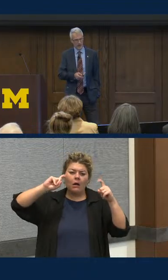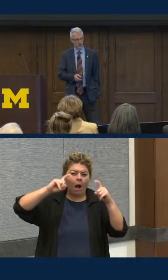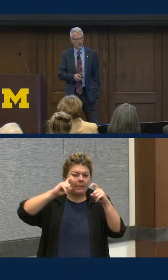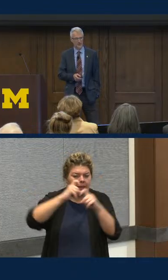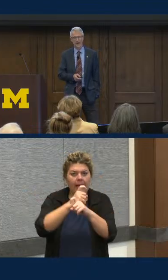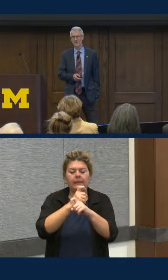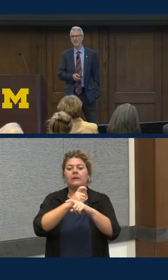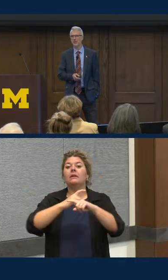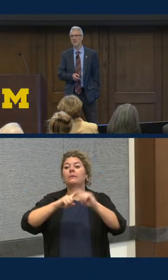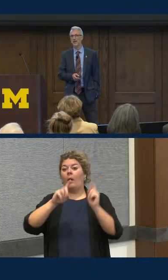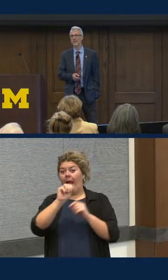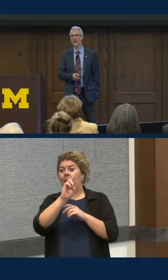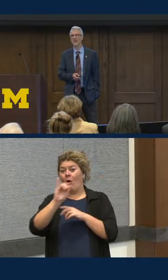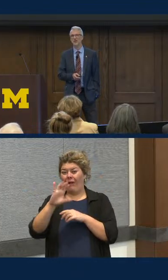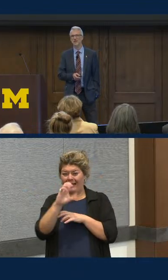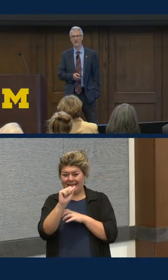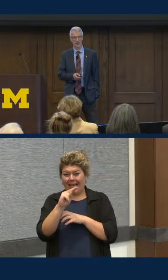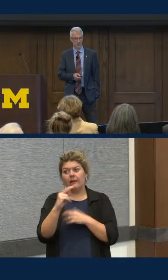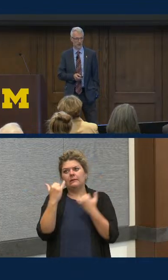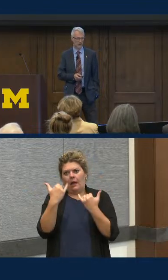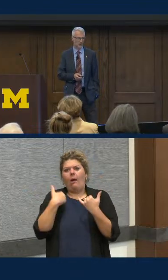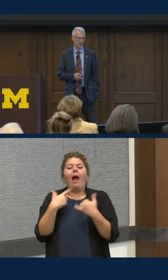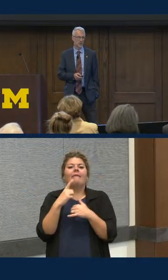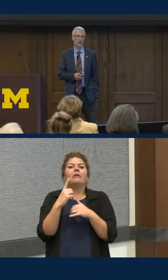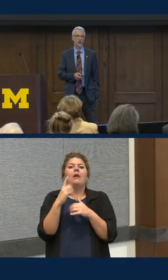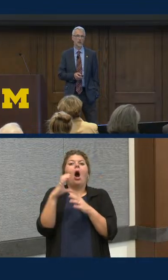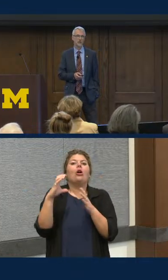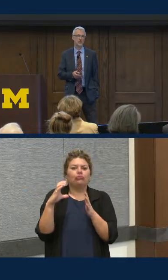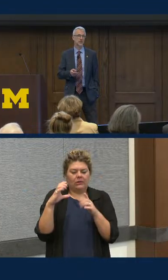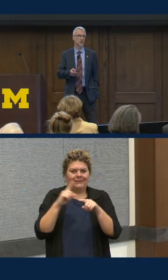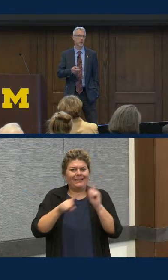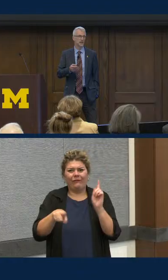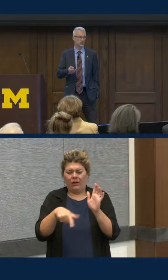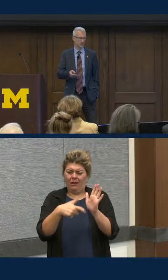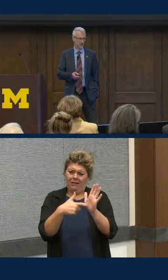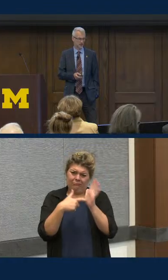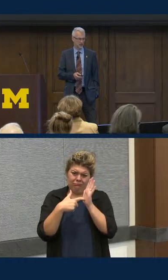versatile and have hundreds if